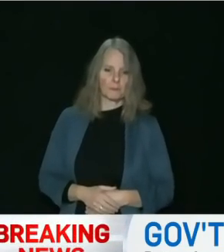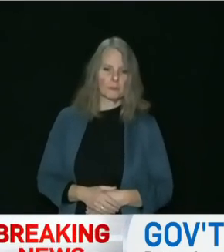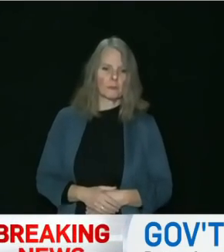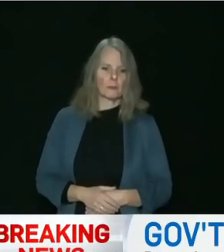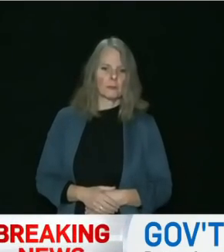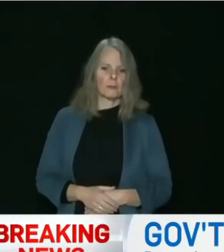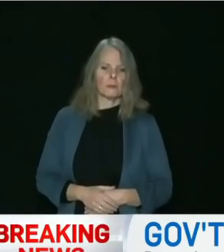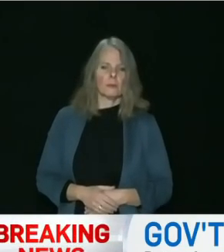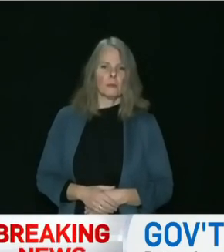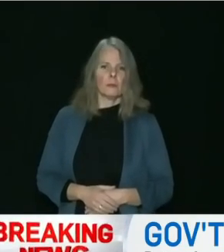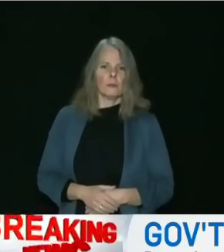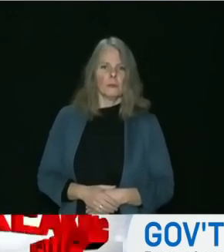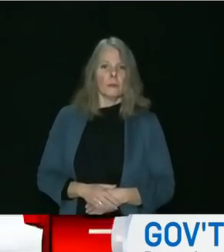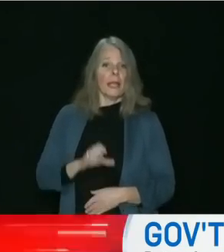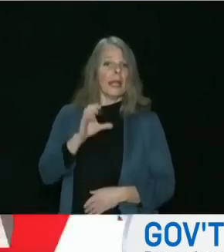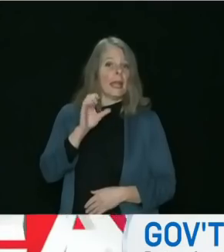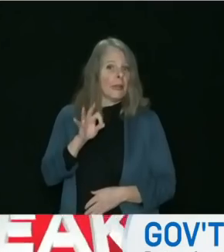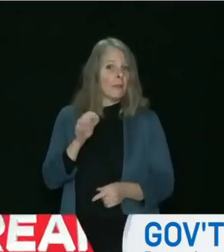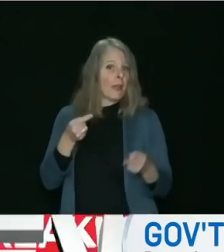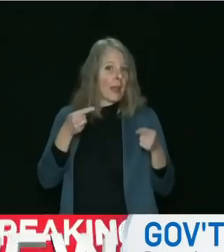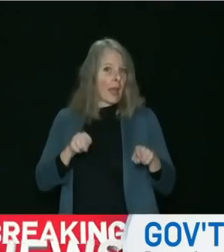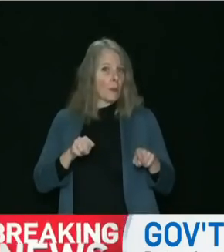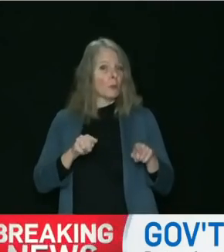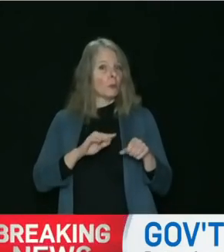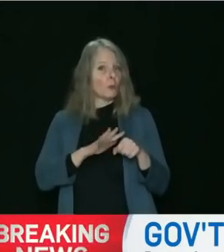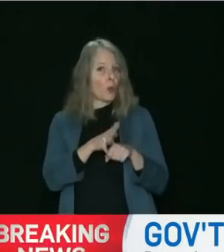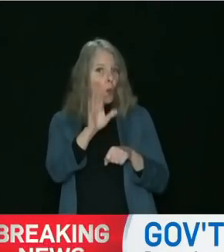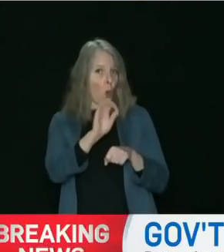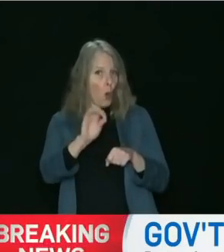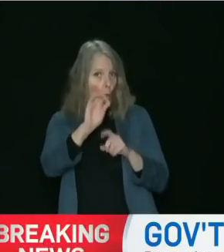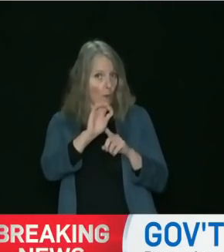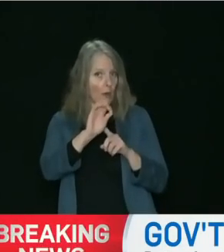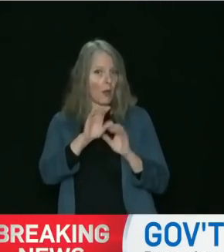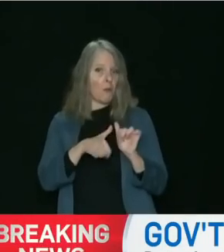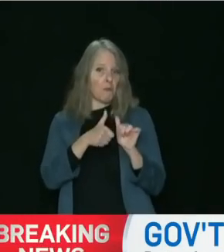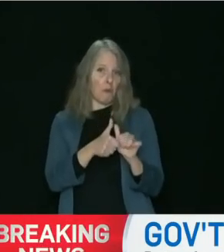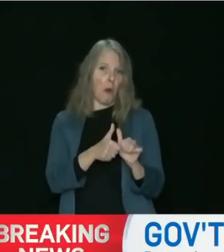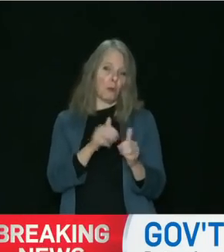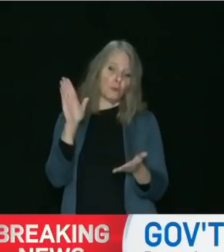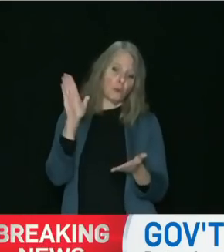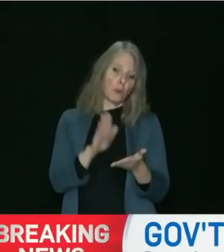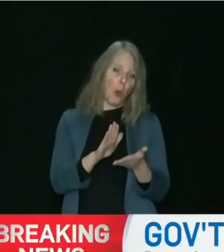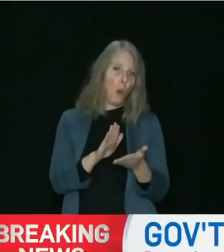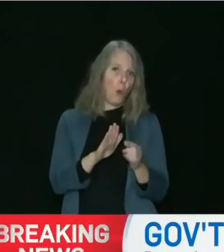COULD AFFECT OUR HEALTH CARE SYSTEM OVER THE NEXT FEW WEEKS.